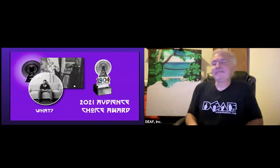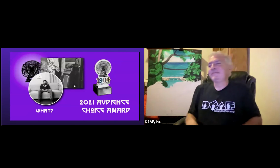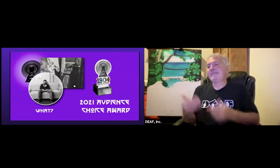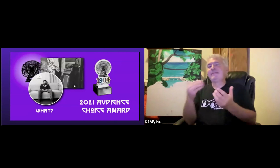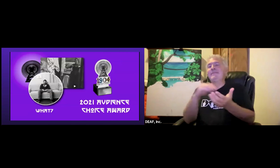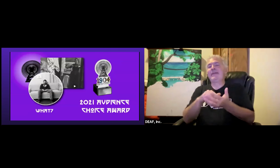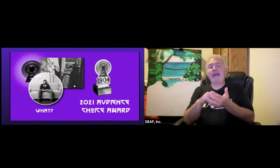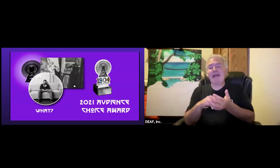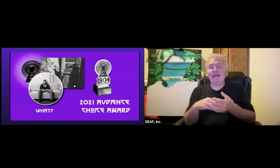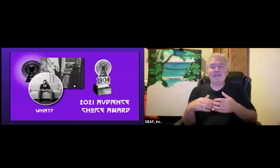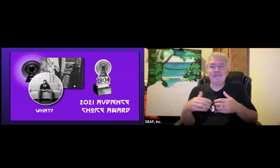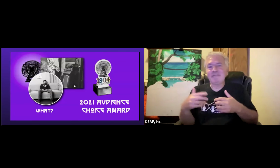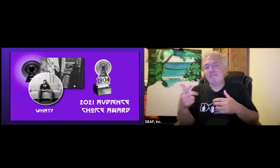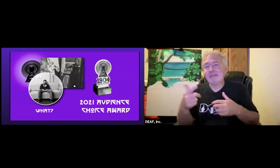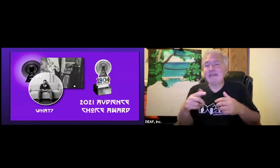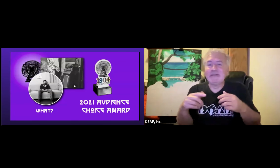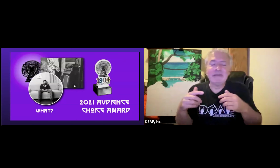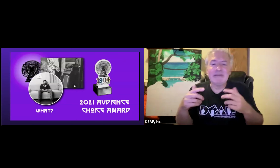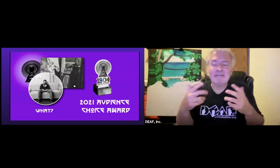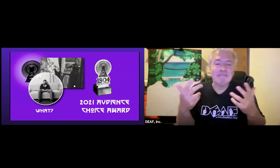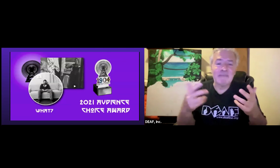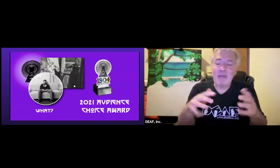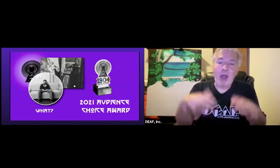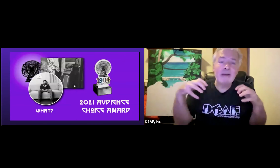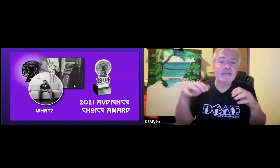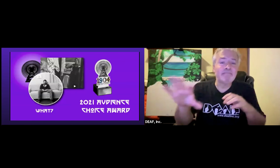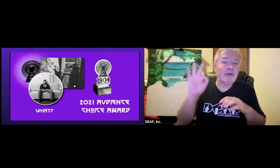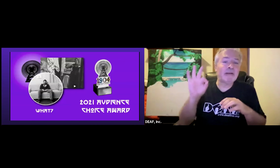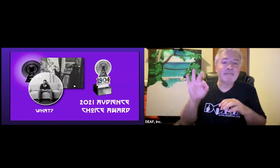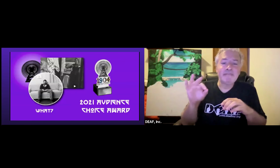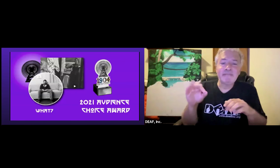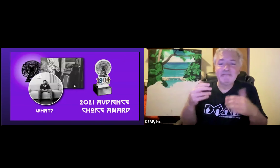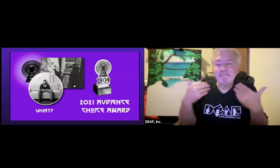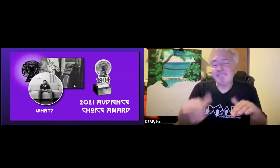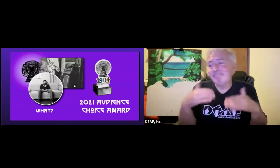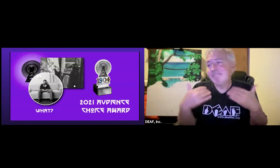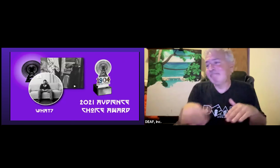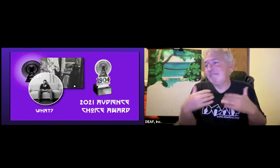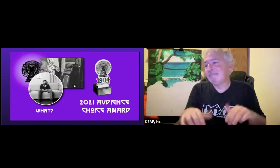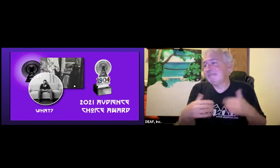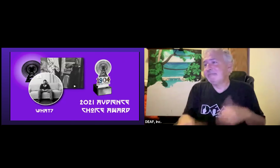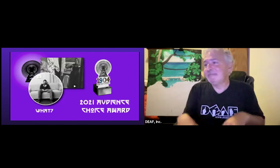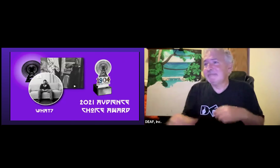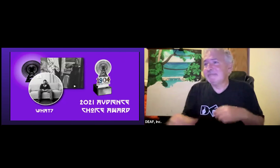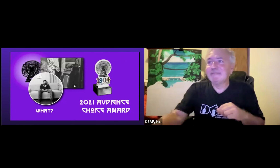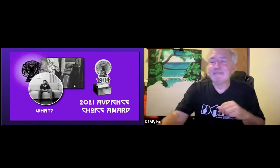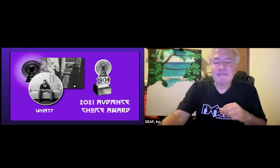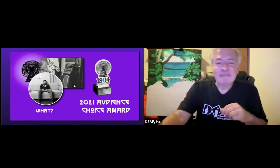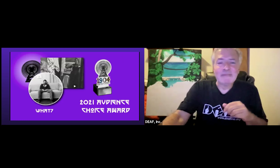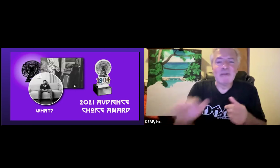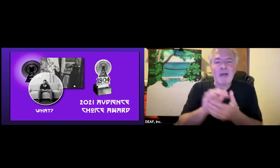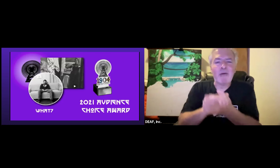And again, this was audience choice award. Wow.